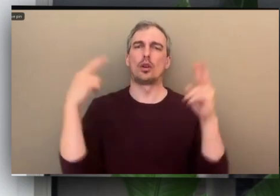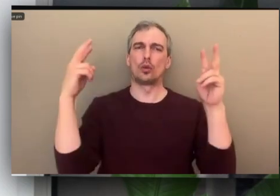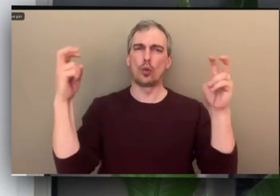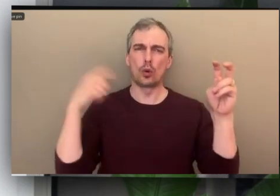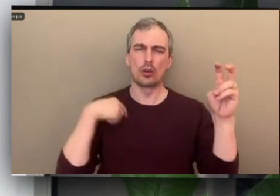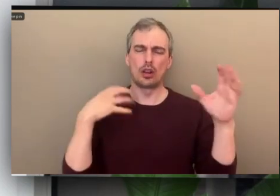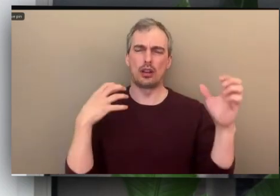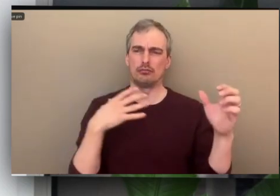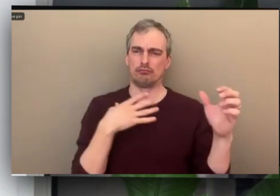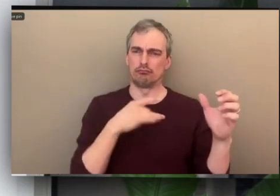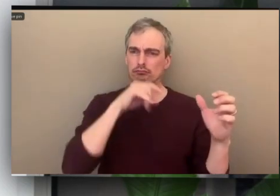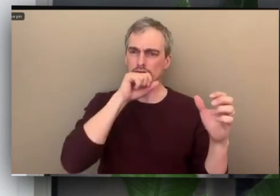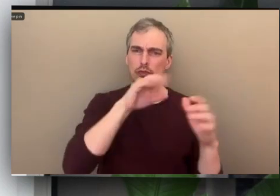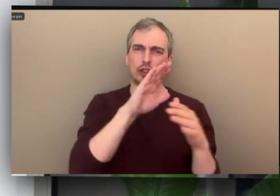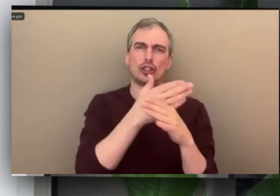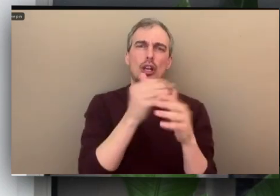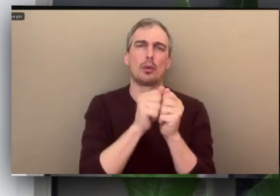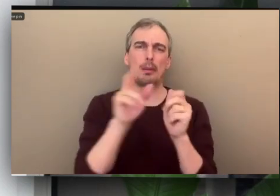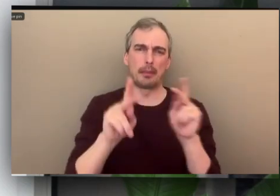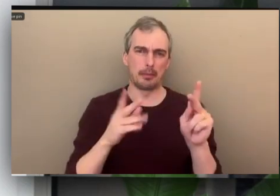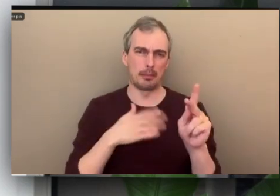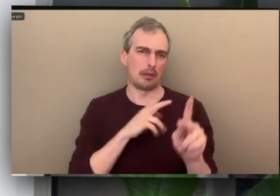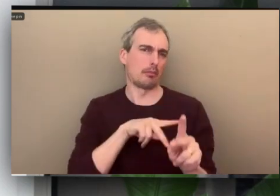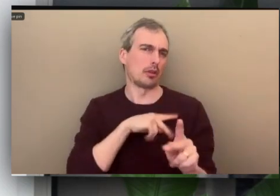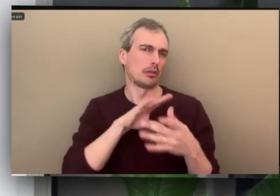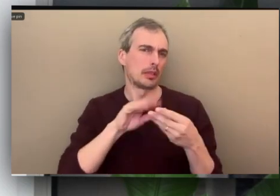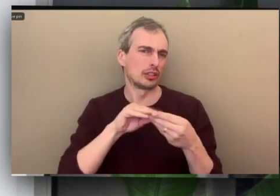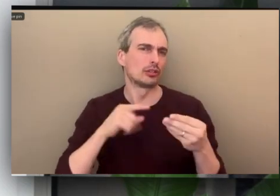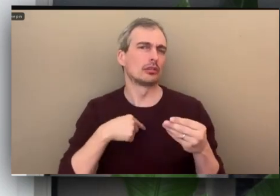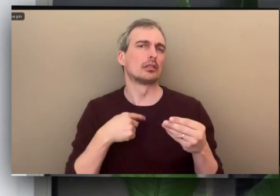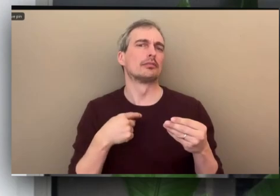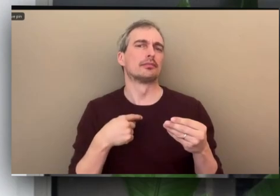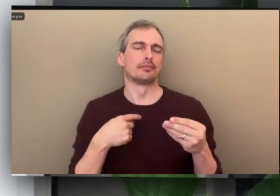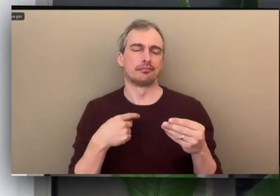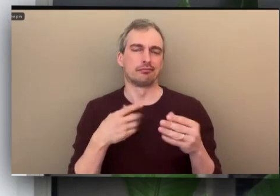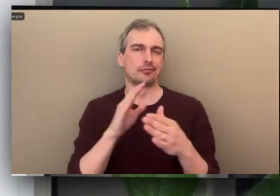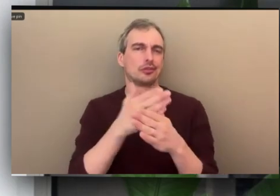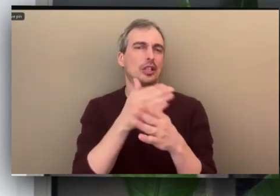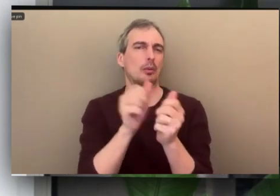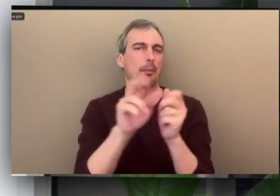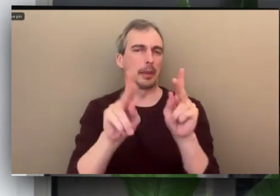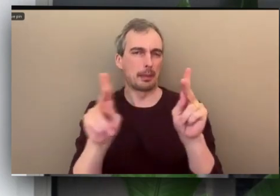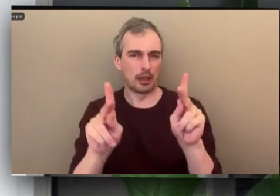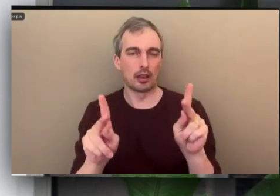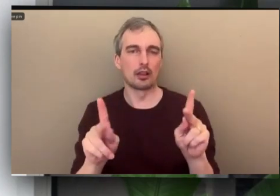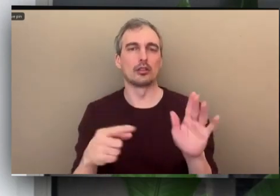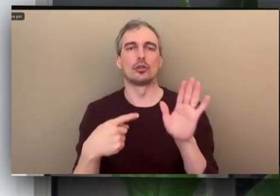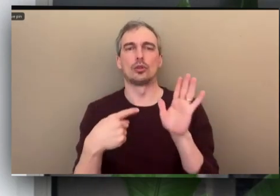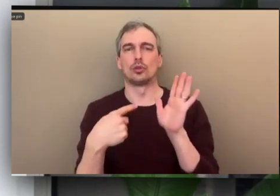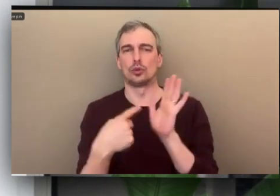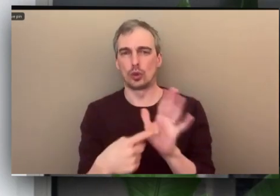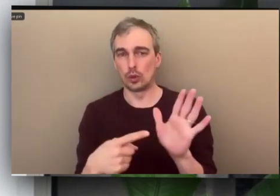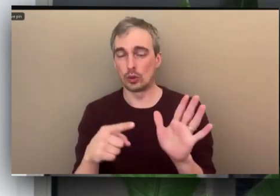It really kind of encompasses the lab, the program, and the people on my team, and then the people that we are serving.